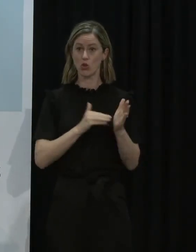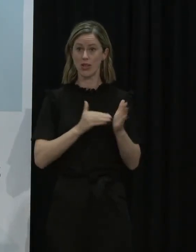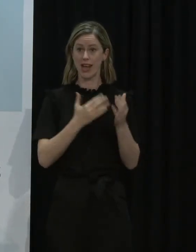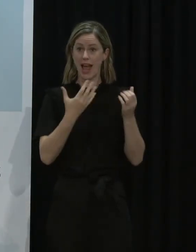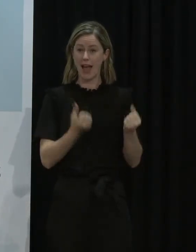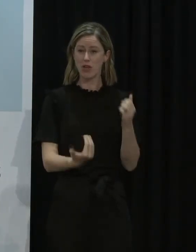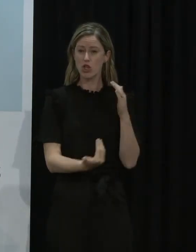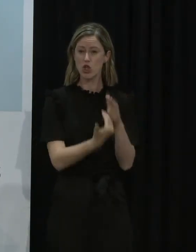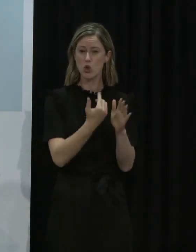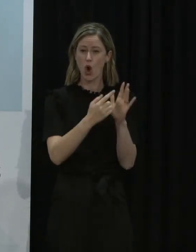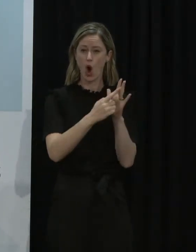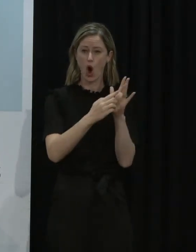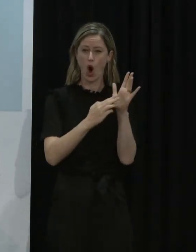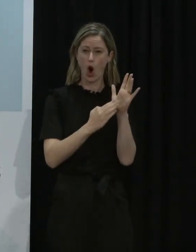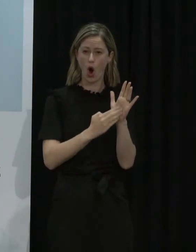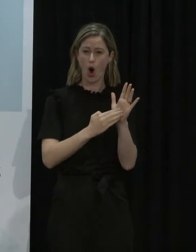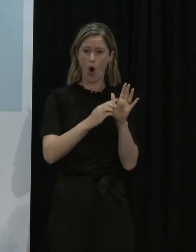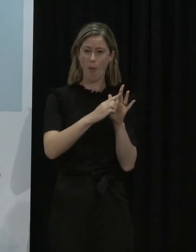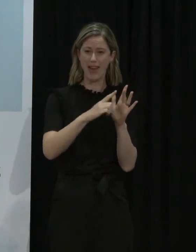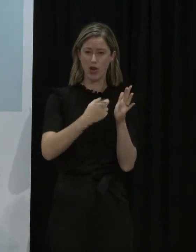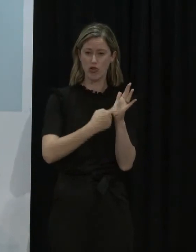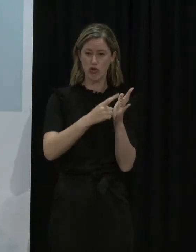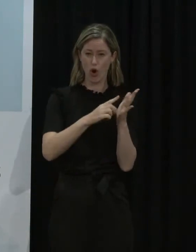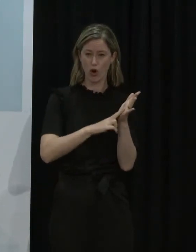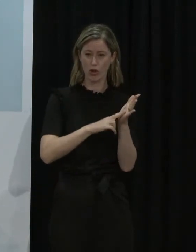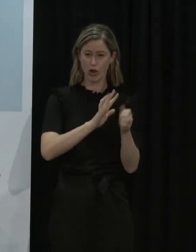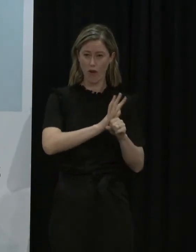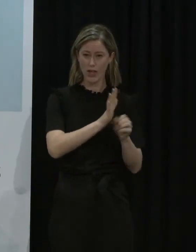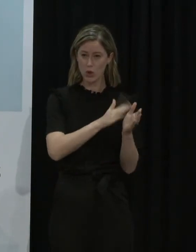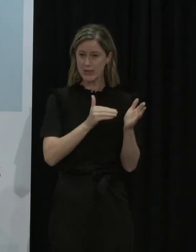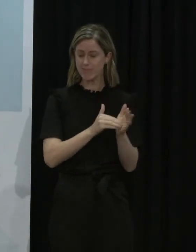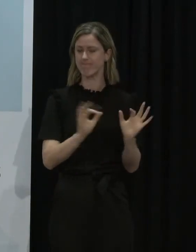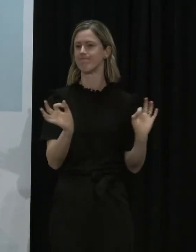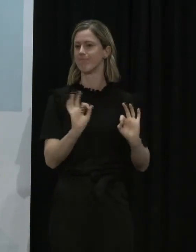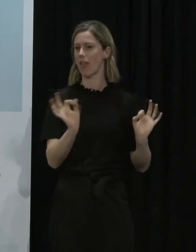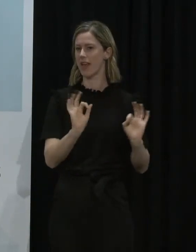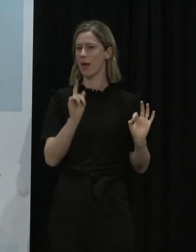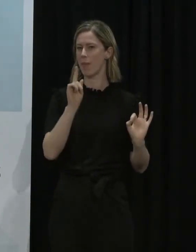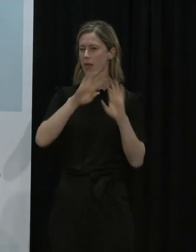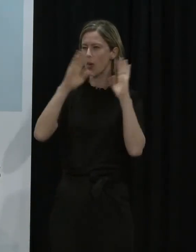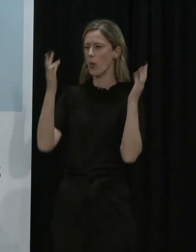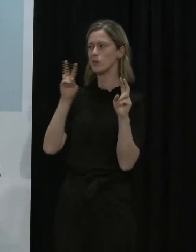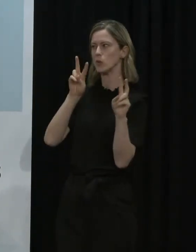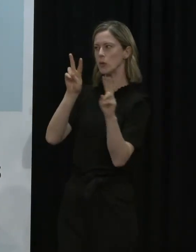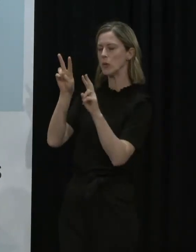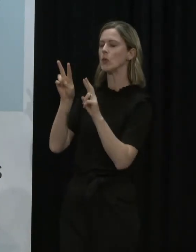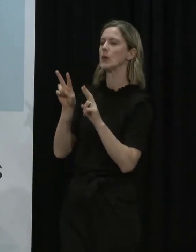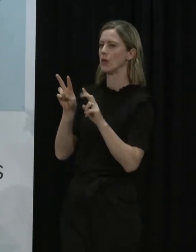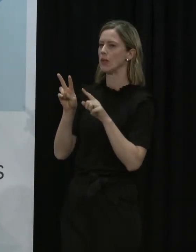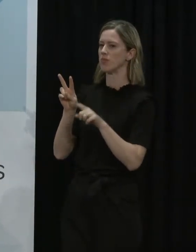will move into on Friday. At this stage we have no cases of